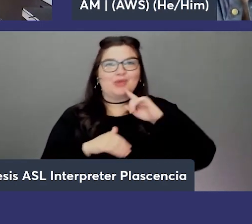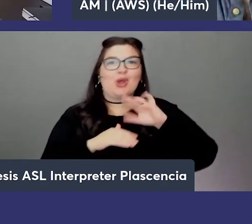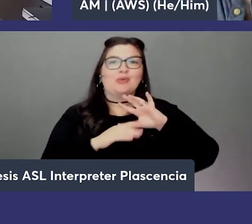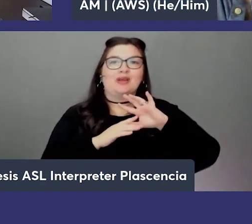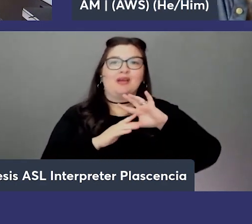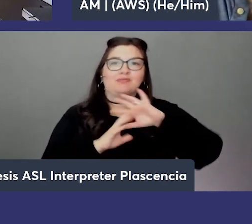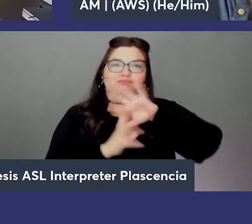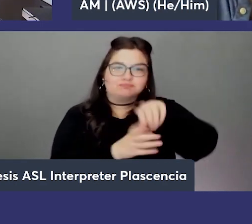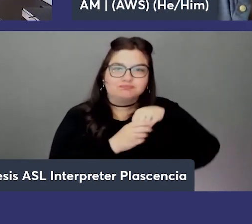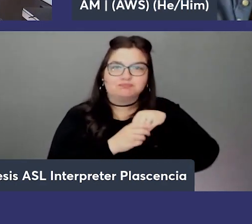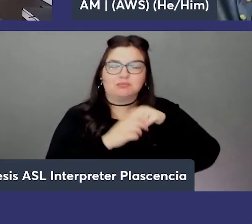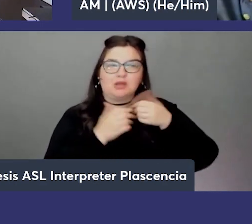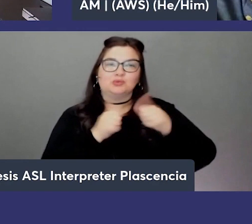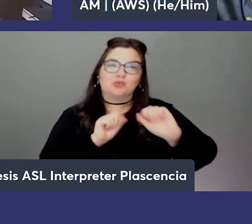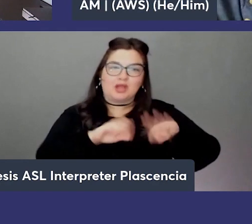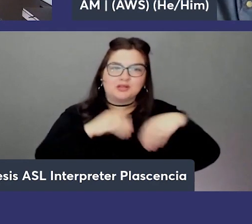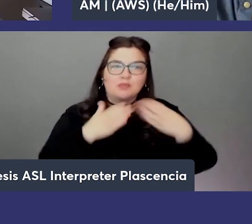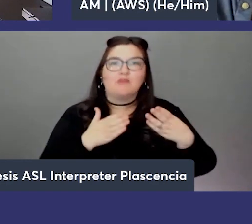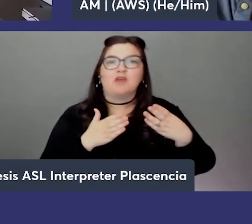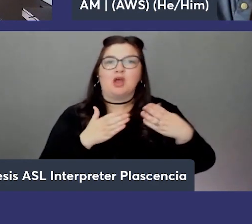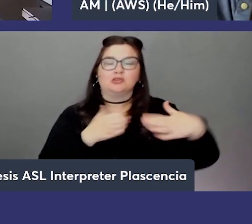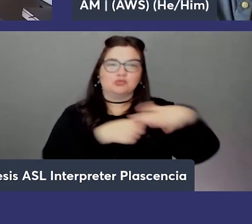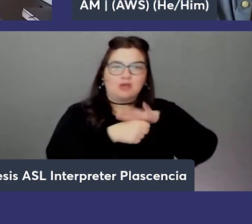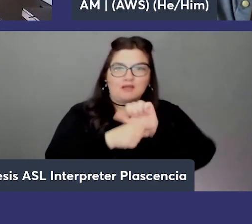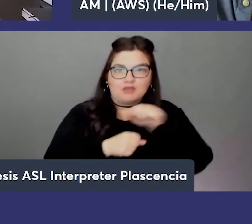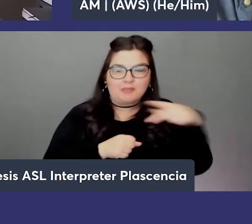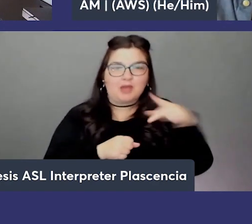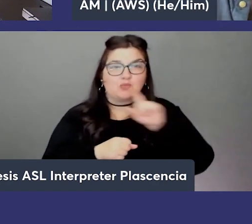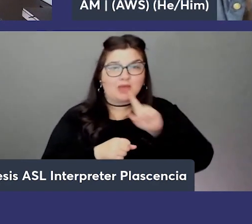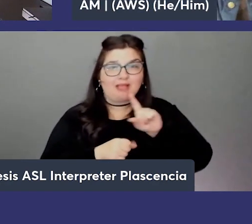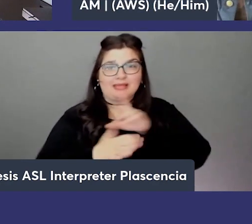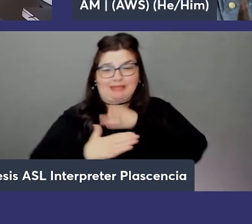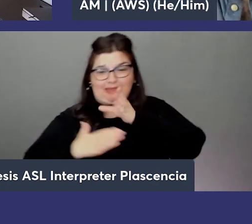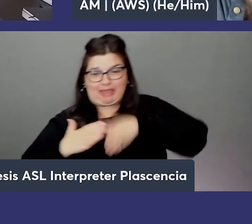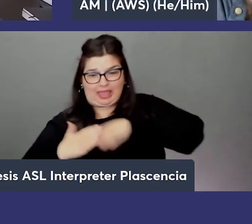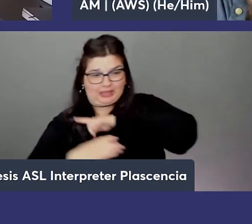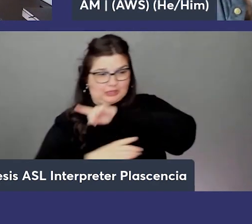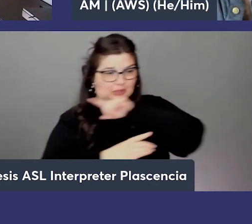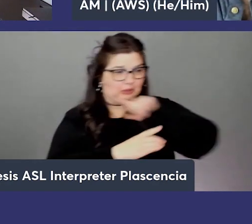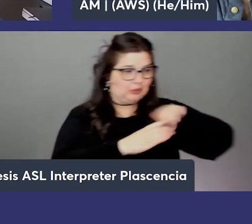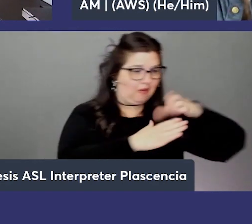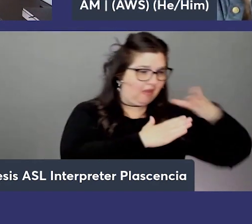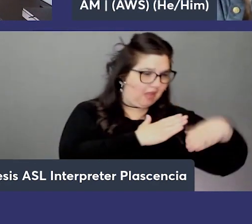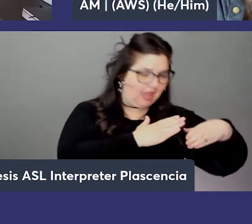to make sure we're covering the application, the end-to-end application, doesn't really matter what technology you're using.